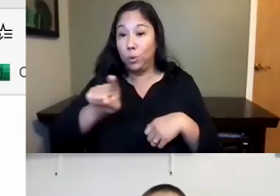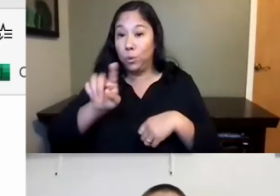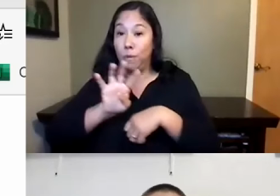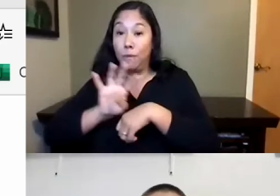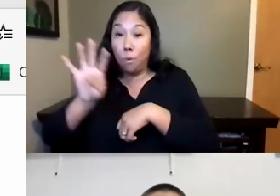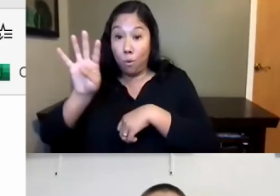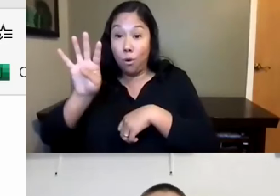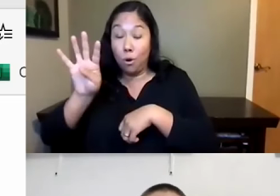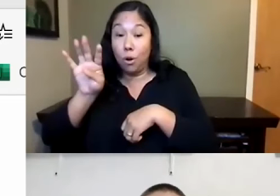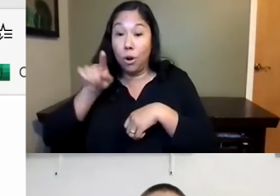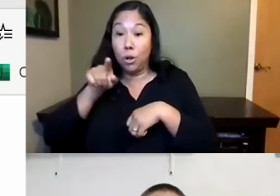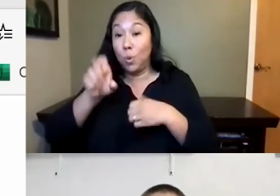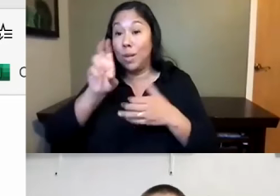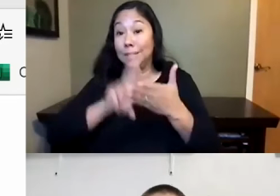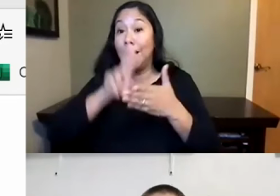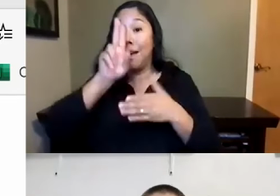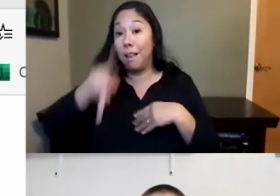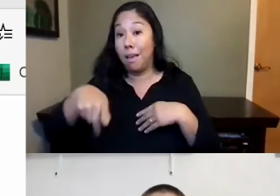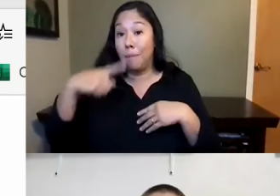You can sign up for food boxes and